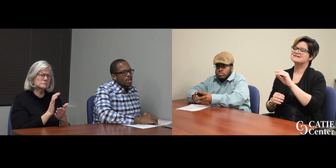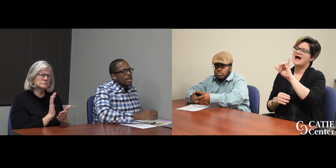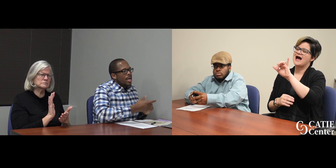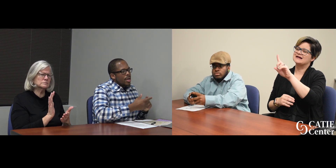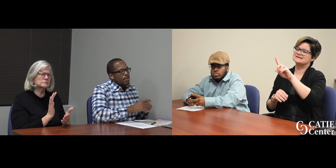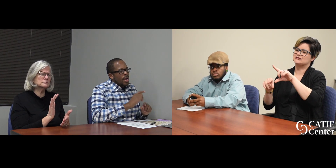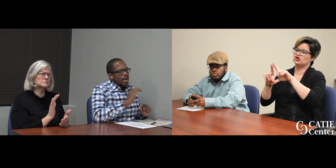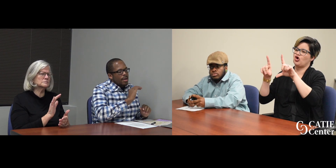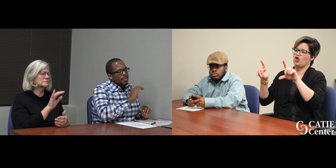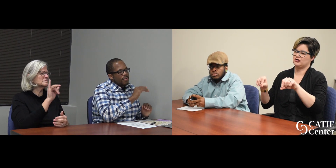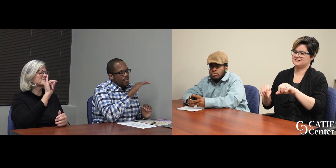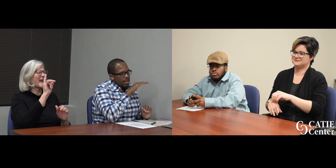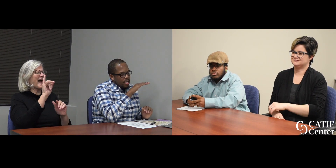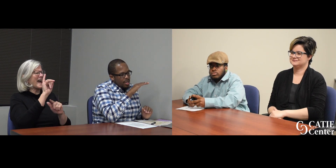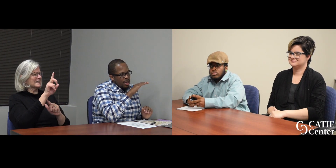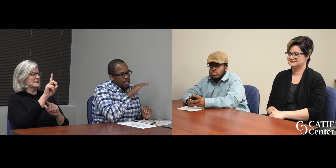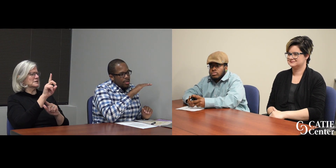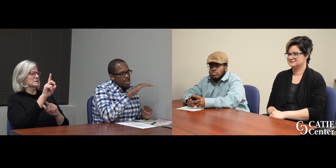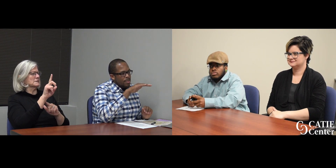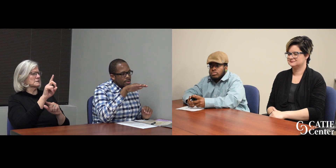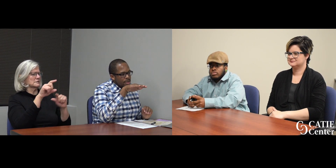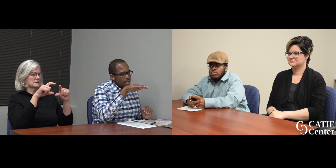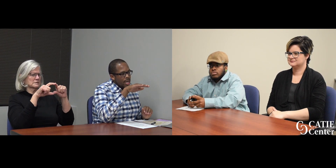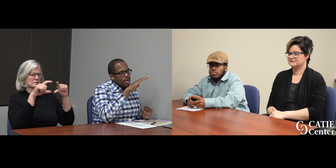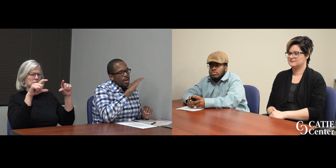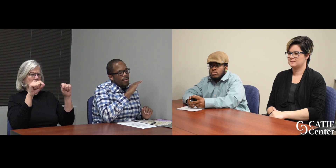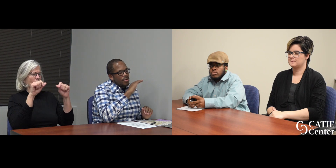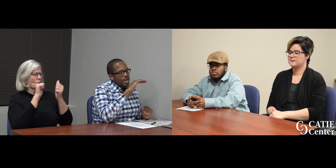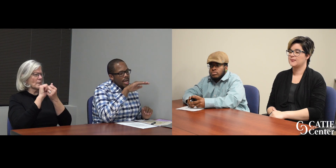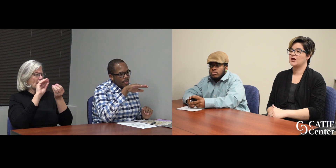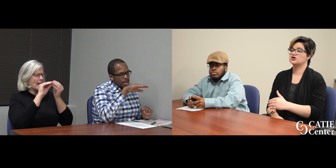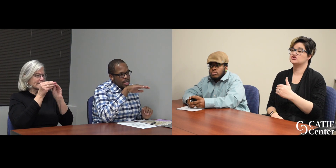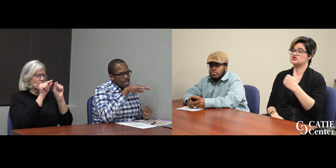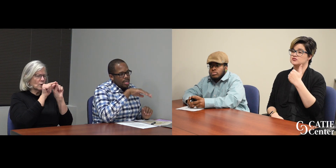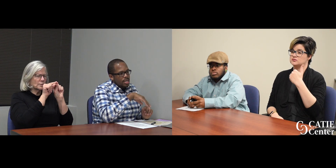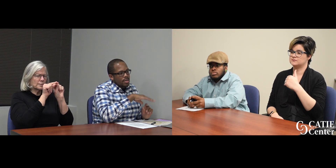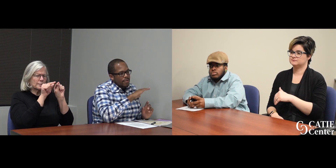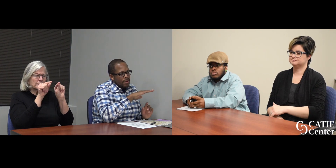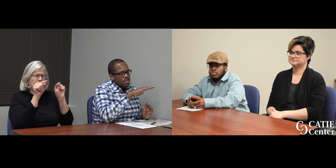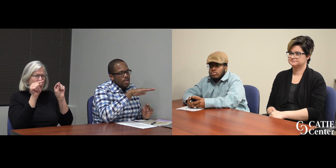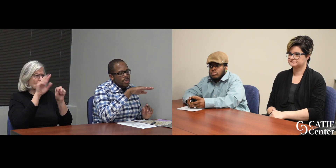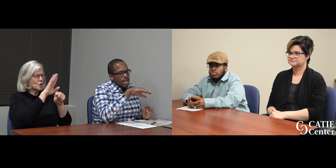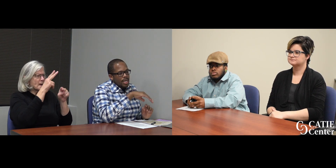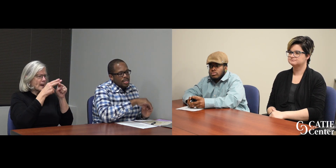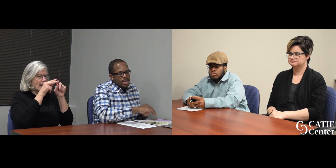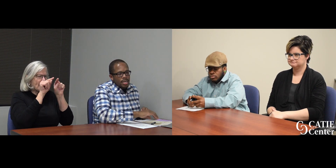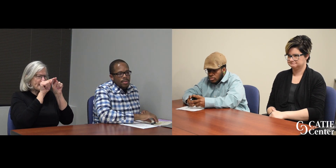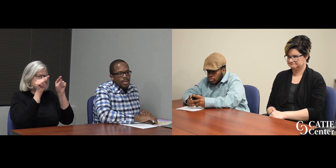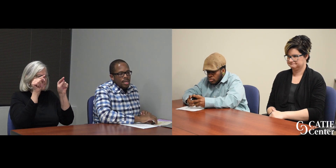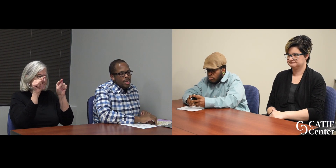So it will have your number, and it will have your name on it, your first, middle, and last name.